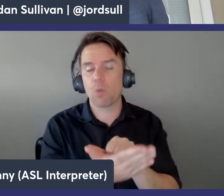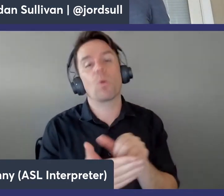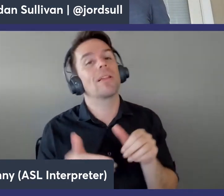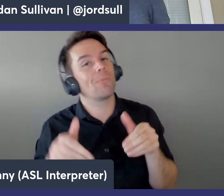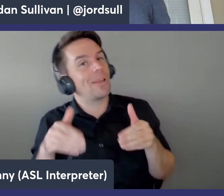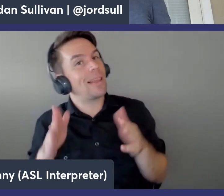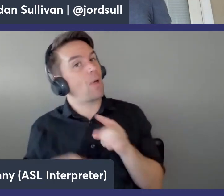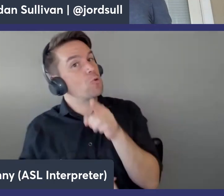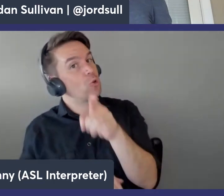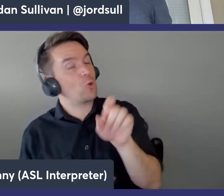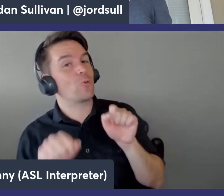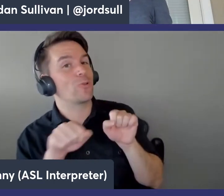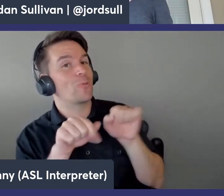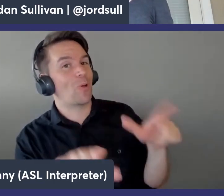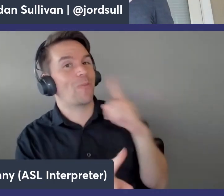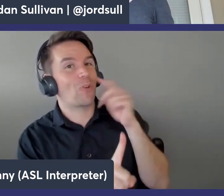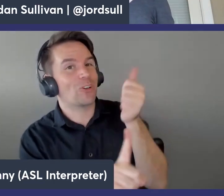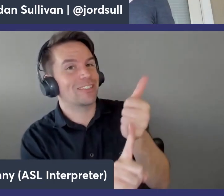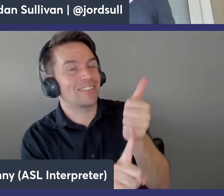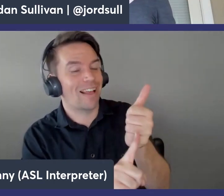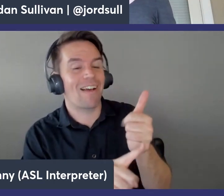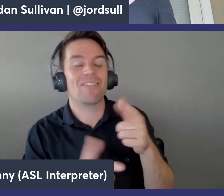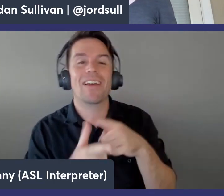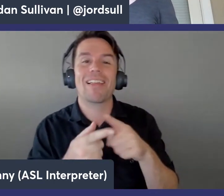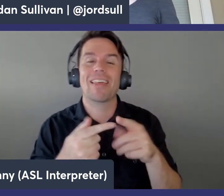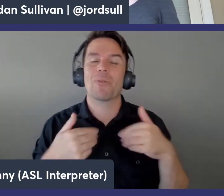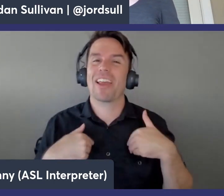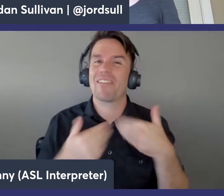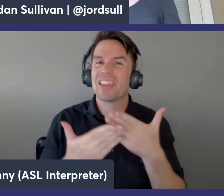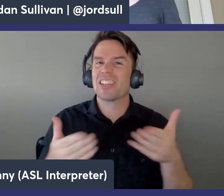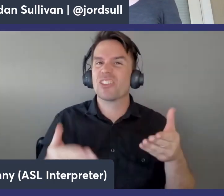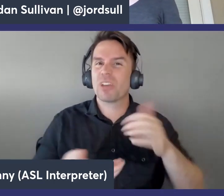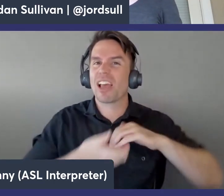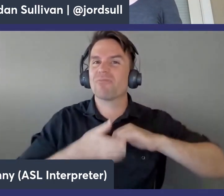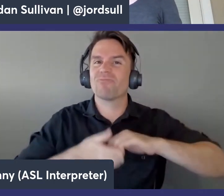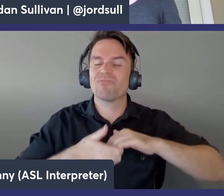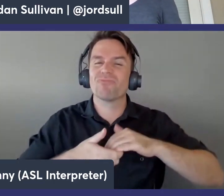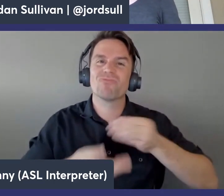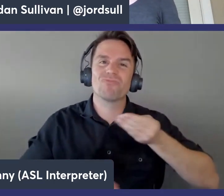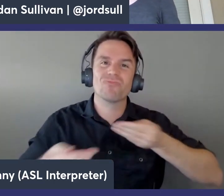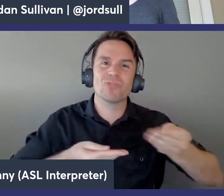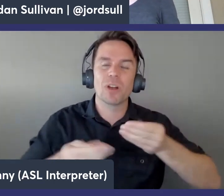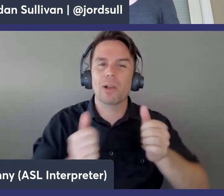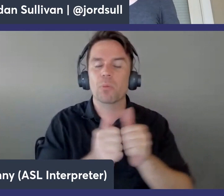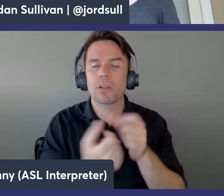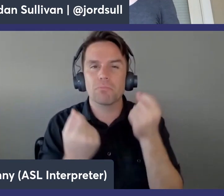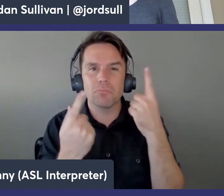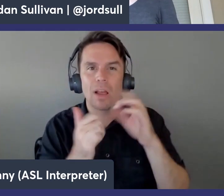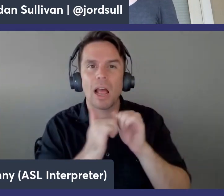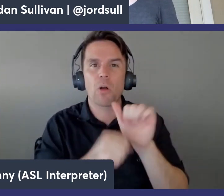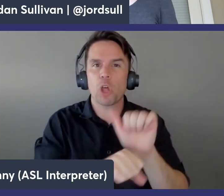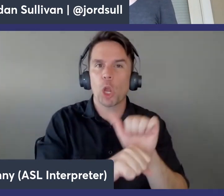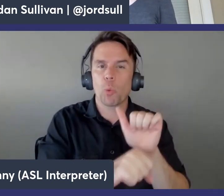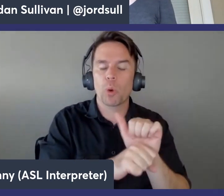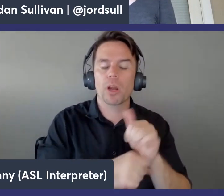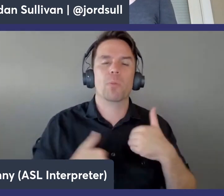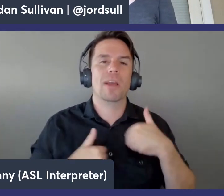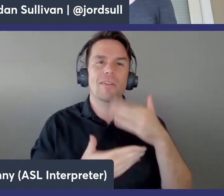And there are artifacts that then you can engage with and understand how they work. And we have some code that's like a little bit broken,